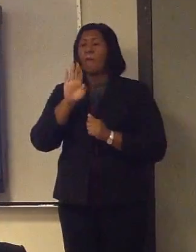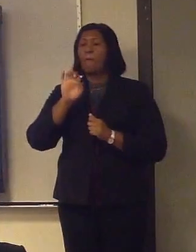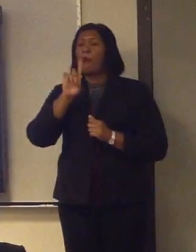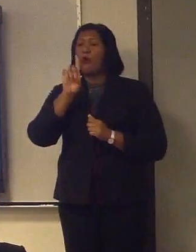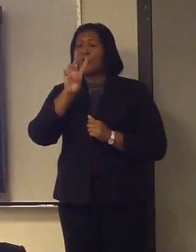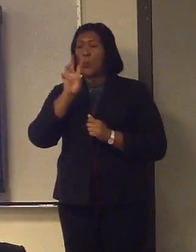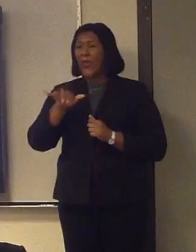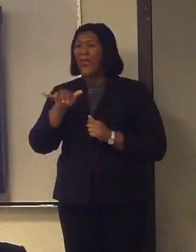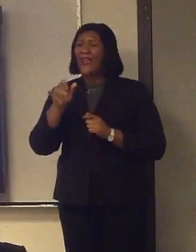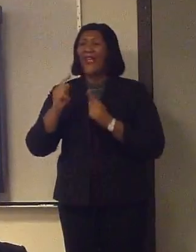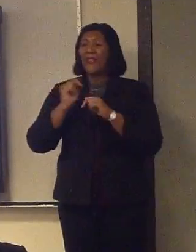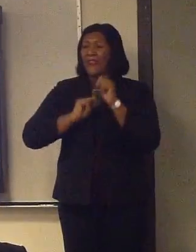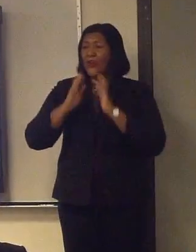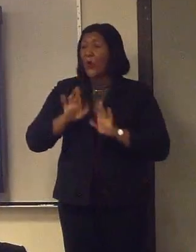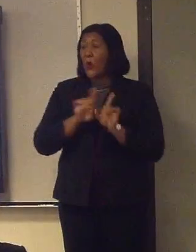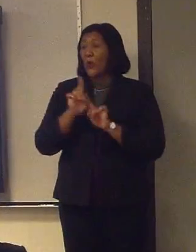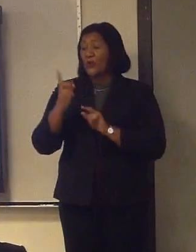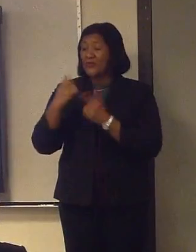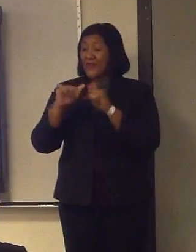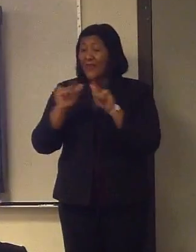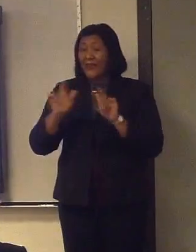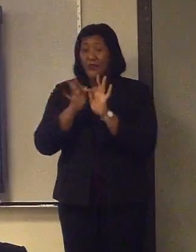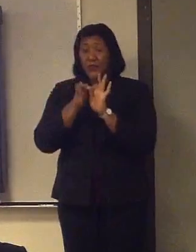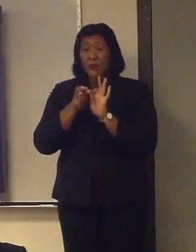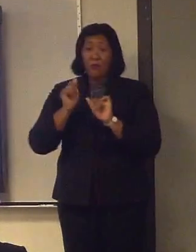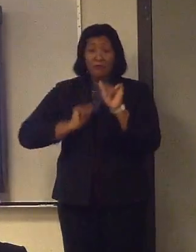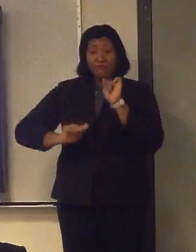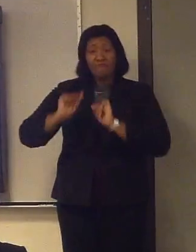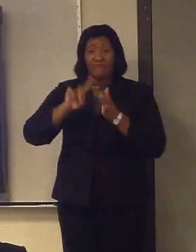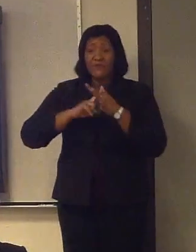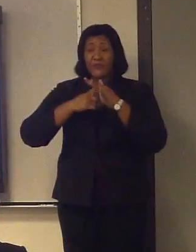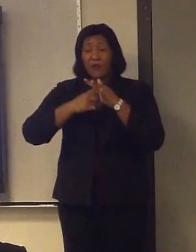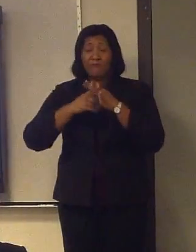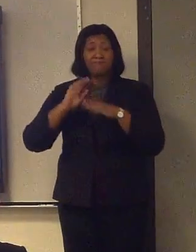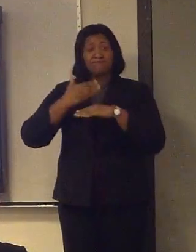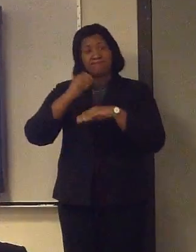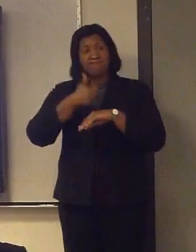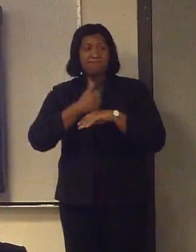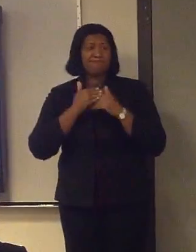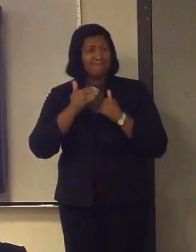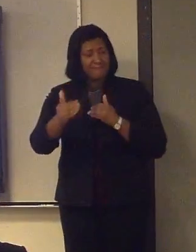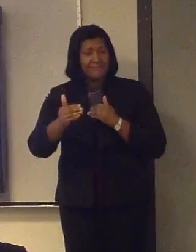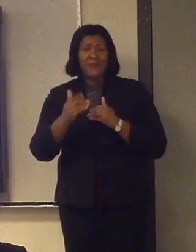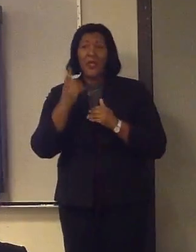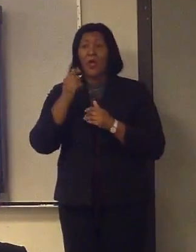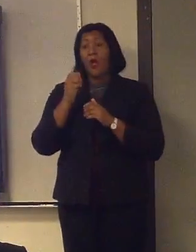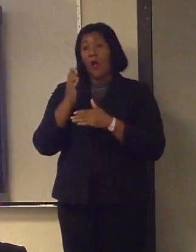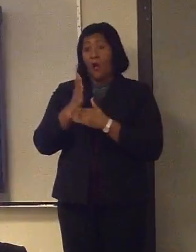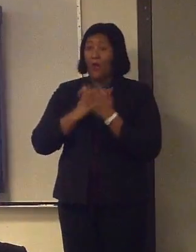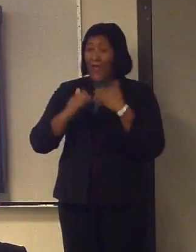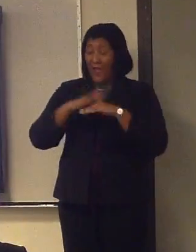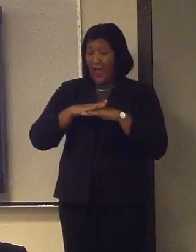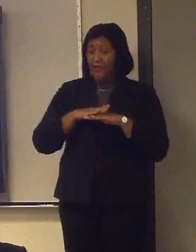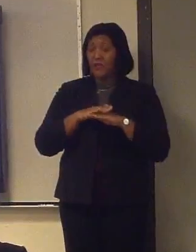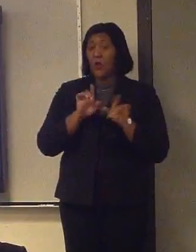language interpreted performances began then as well. By Hands On, and the Theater Development